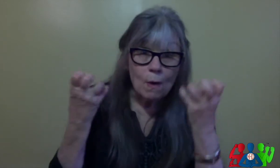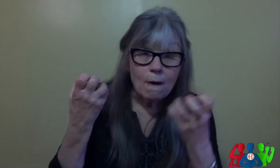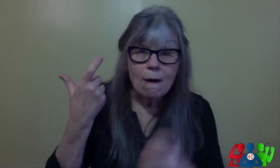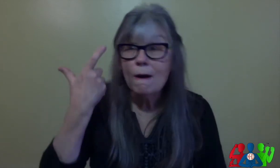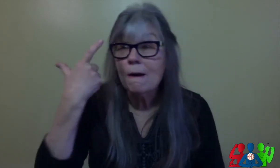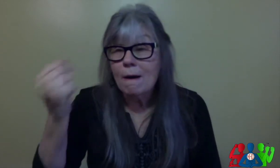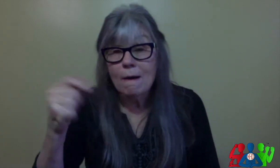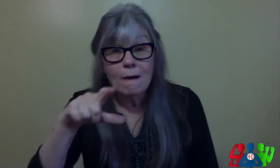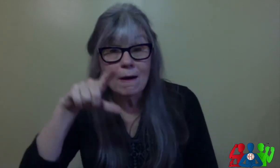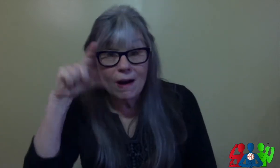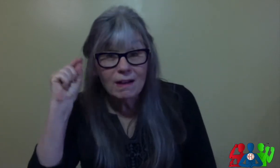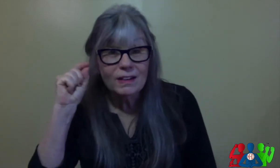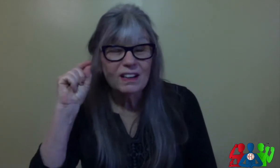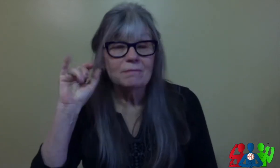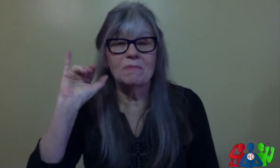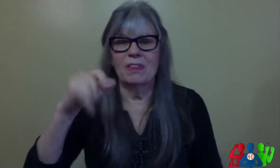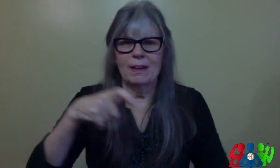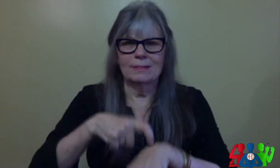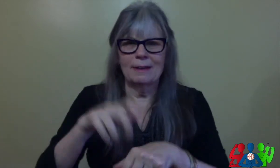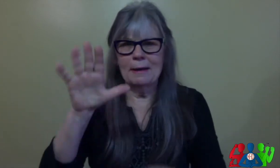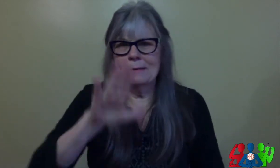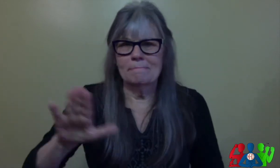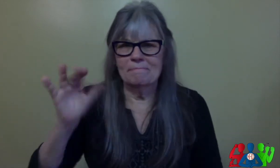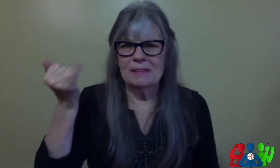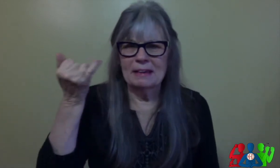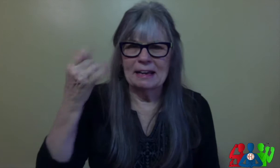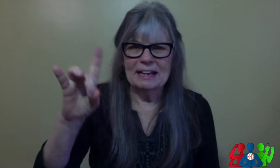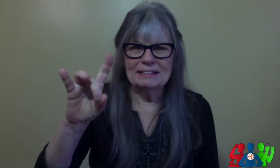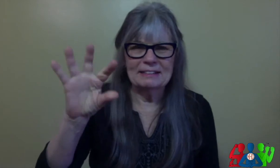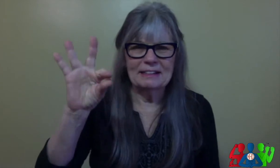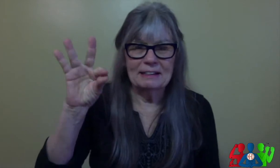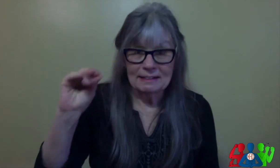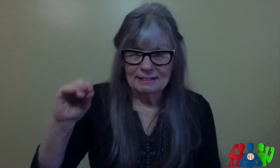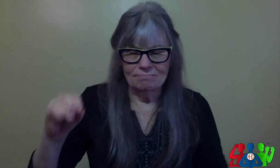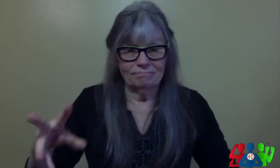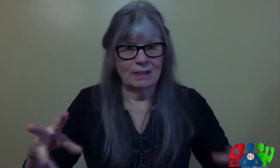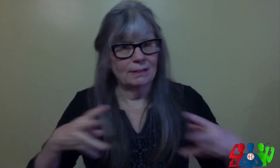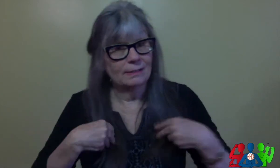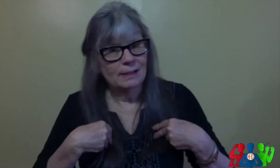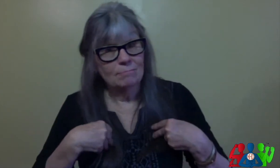Minnesota school for the deaf. She wanted to enroll at Gallaudet University, but at